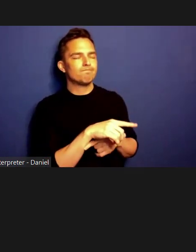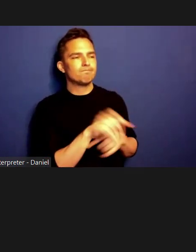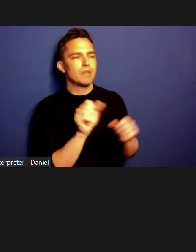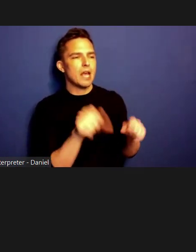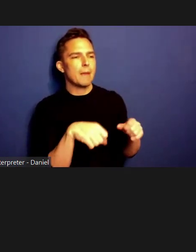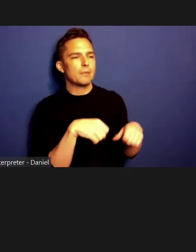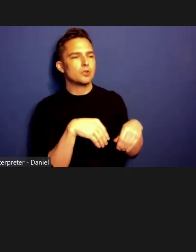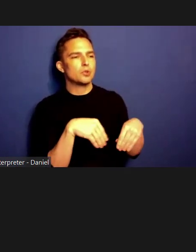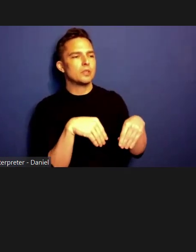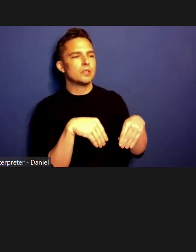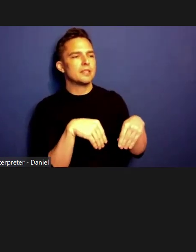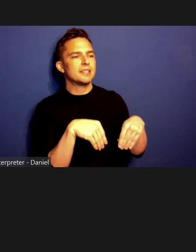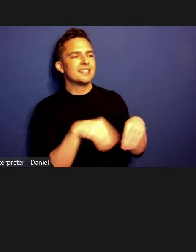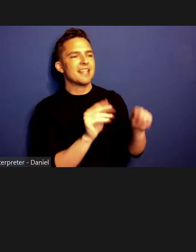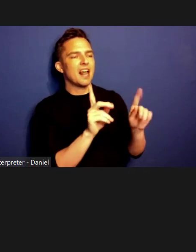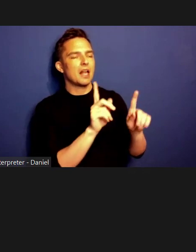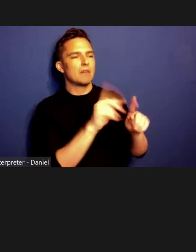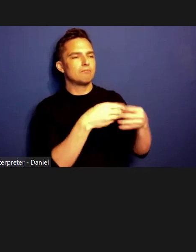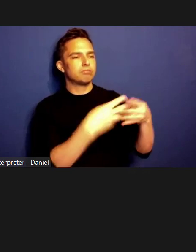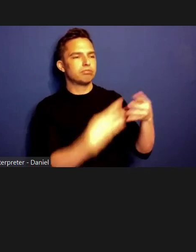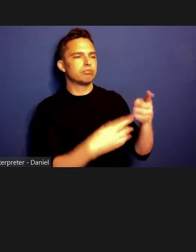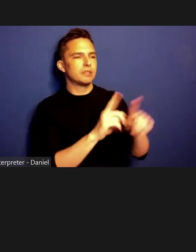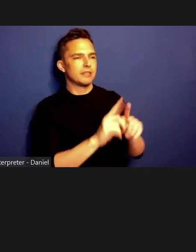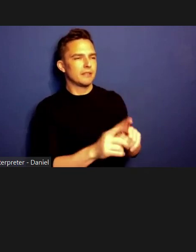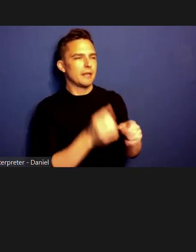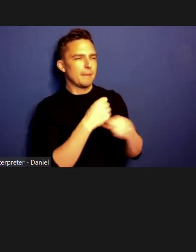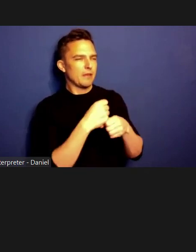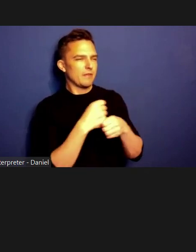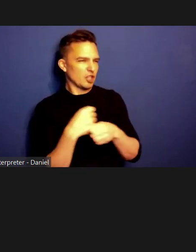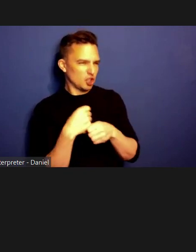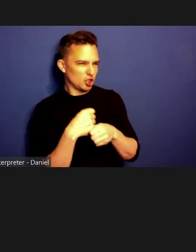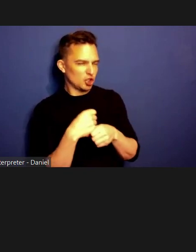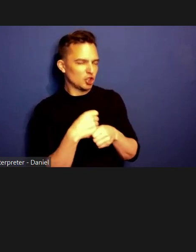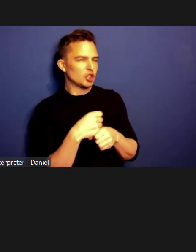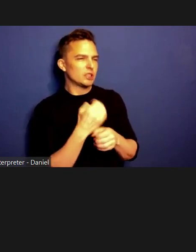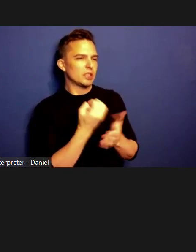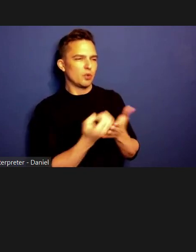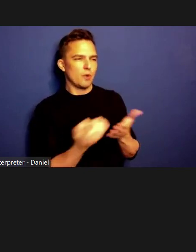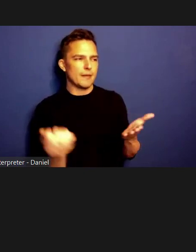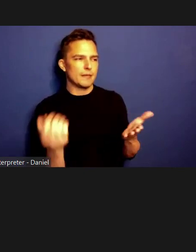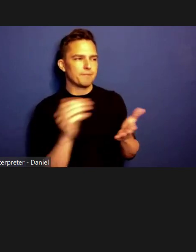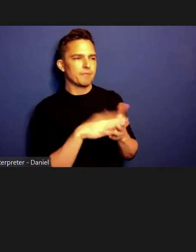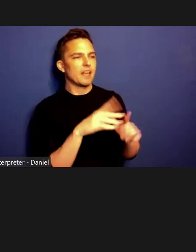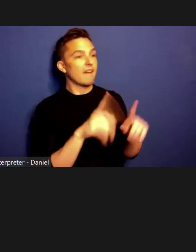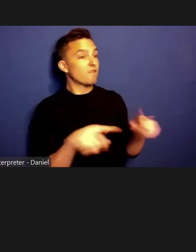of different manufacturers equipment, a variety of different brands if you will.